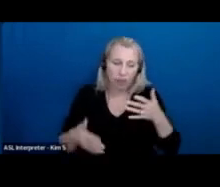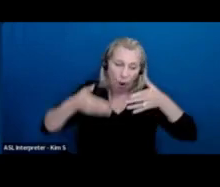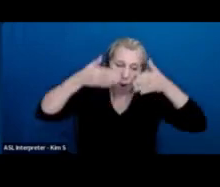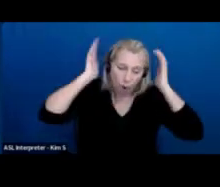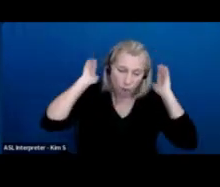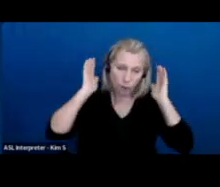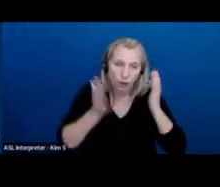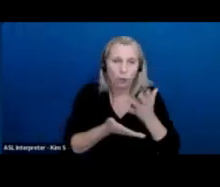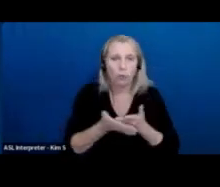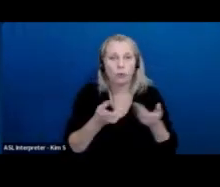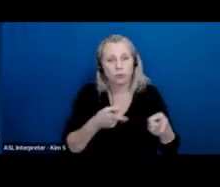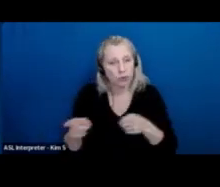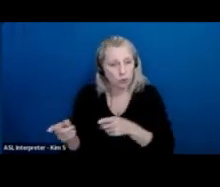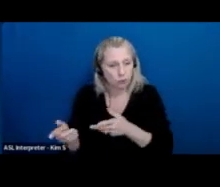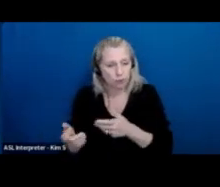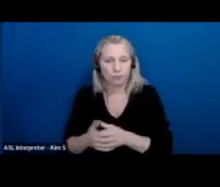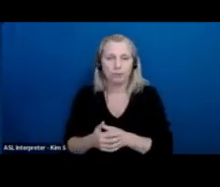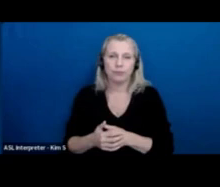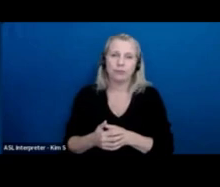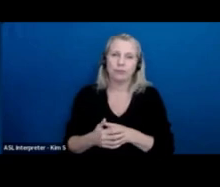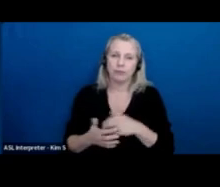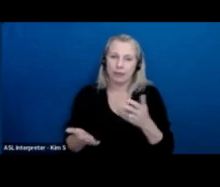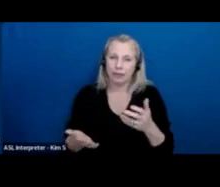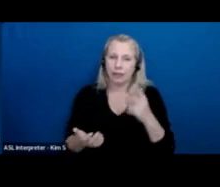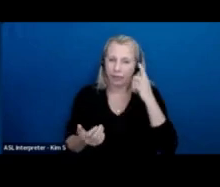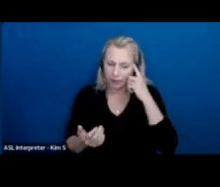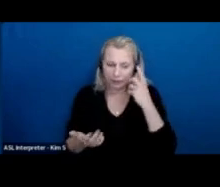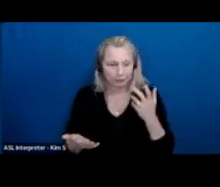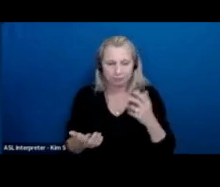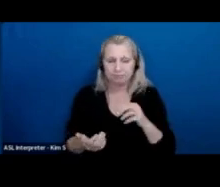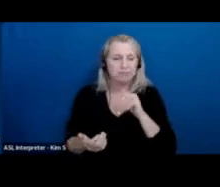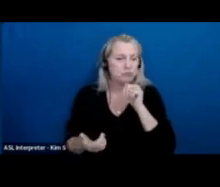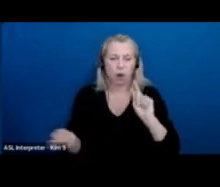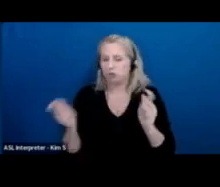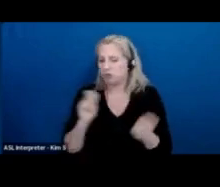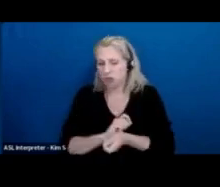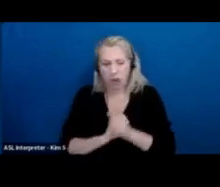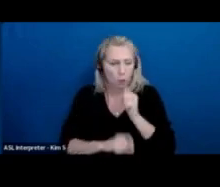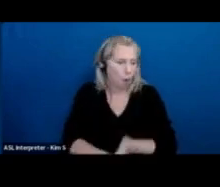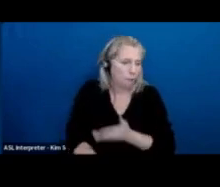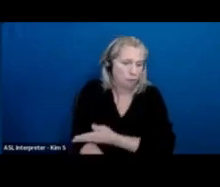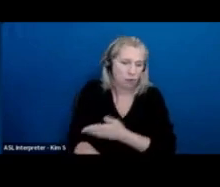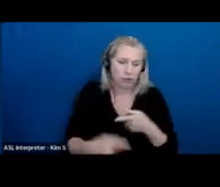are going on and not think that things will change or get better over time. So if we're not